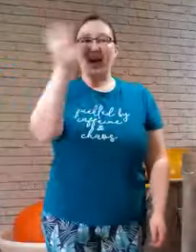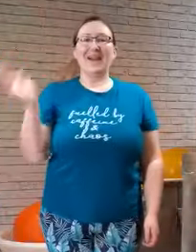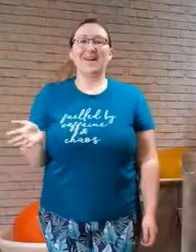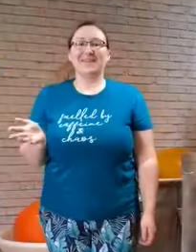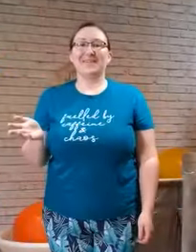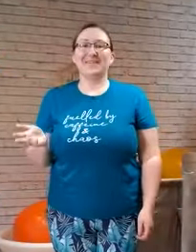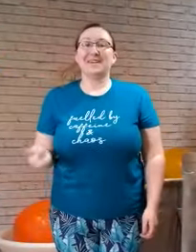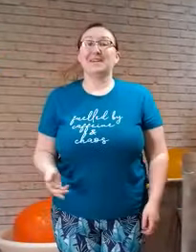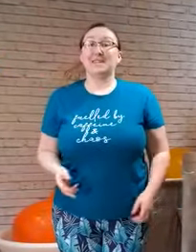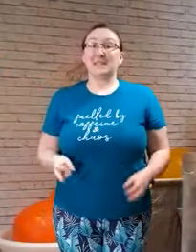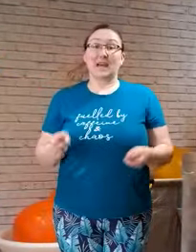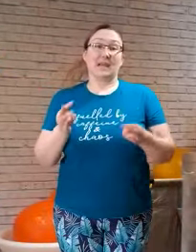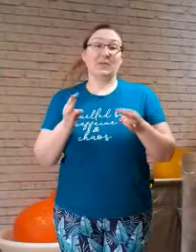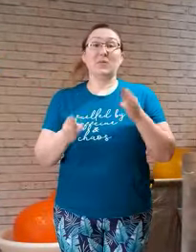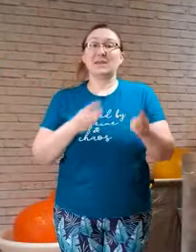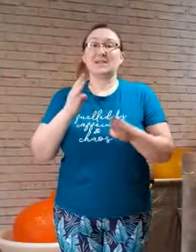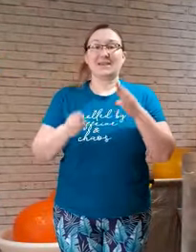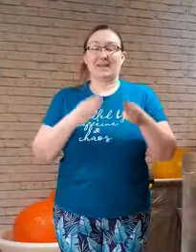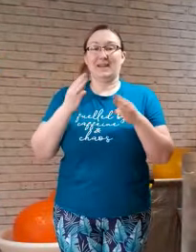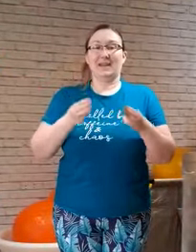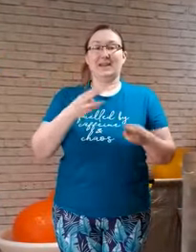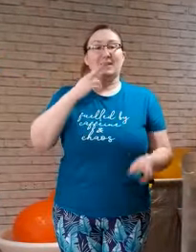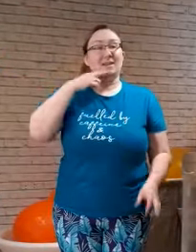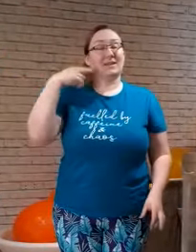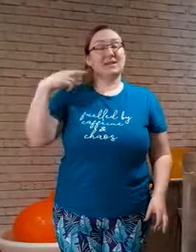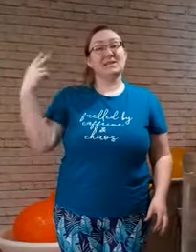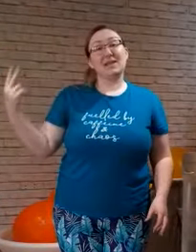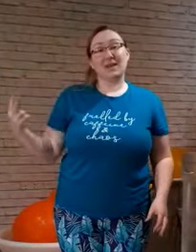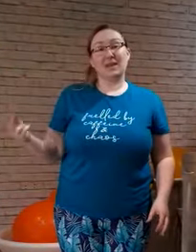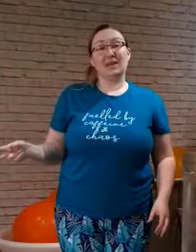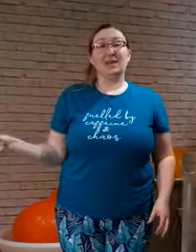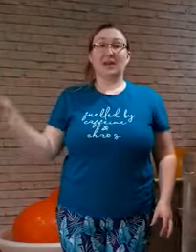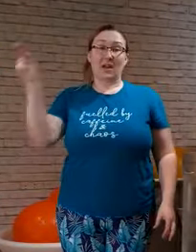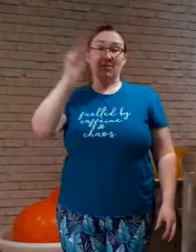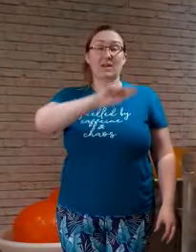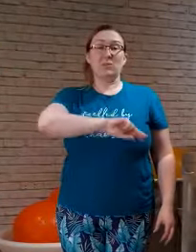Hello, today we are signing... Sing a Rainbow!